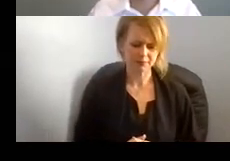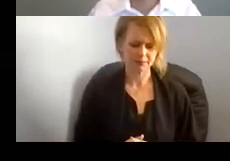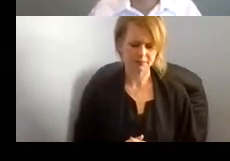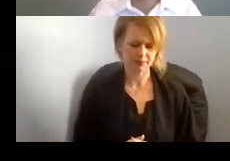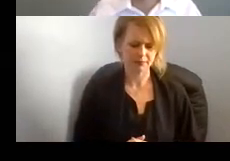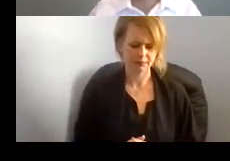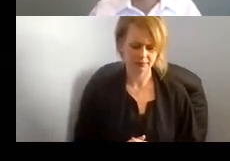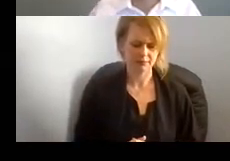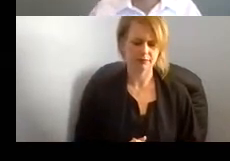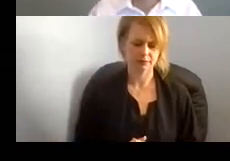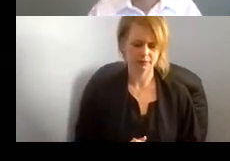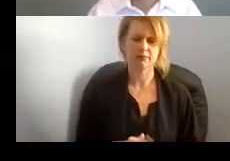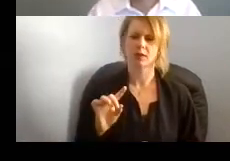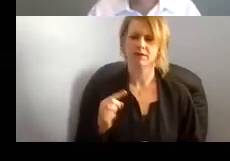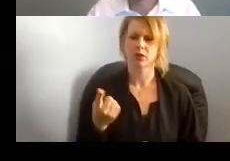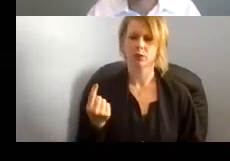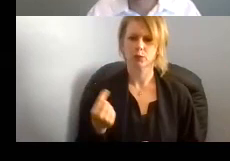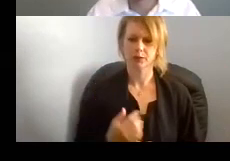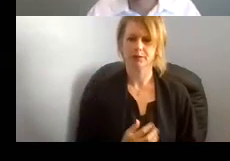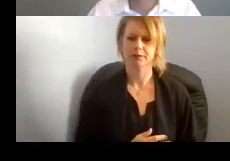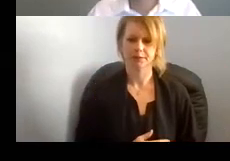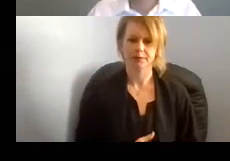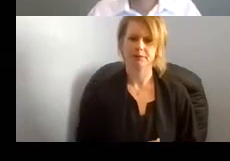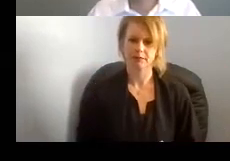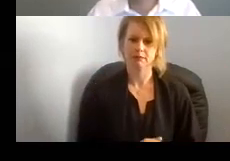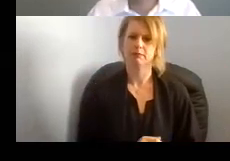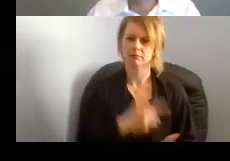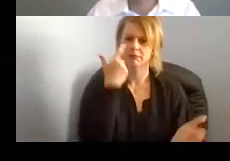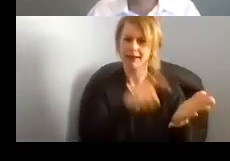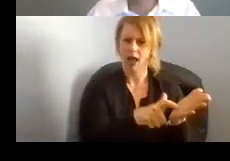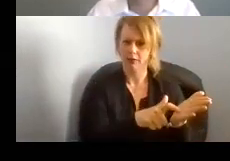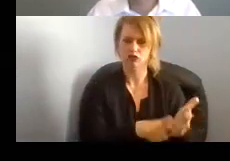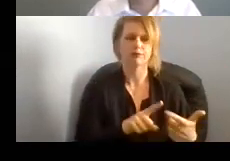So first thing is, give voice to it. Listen to it.